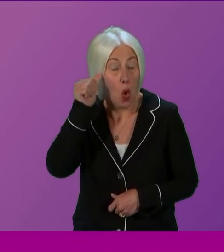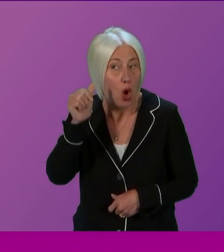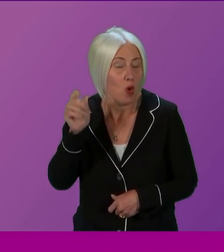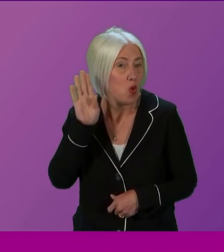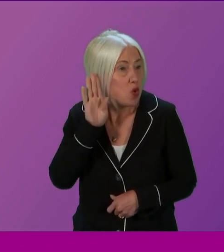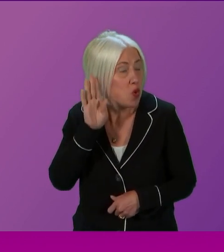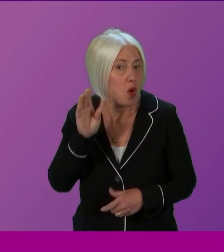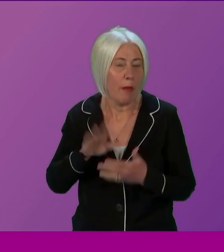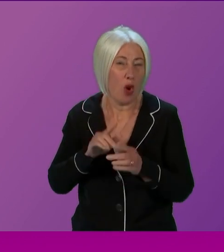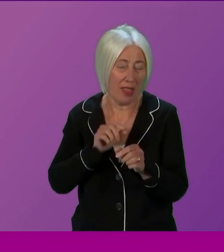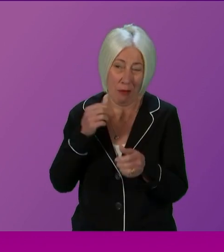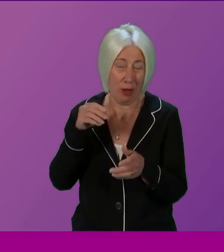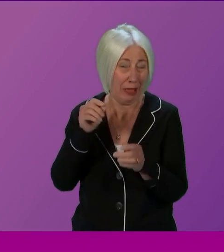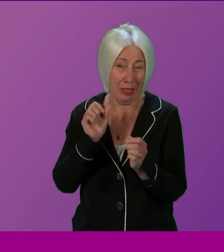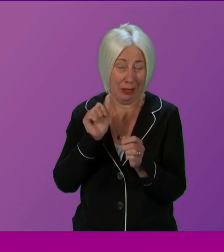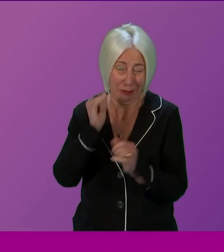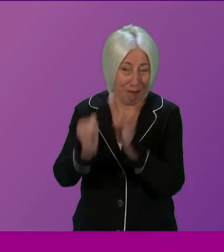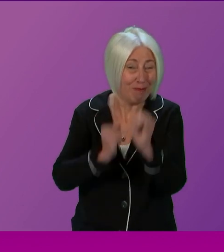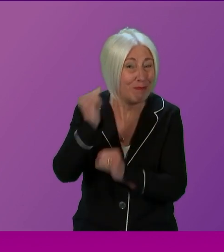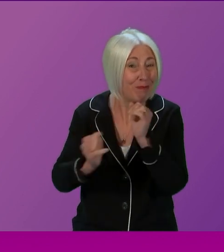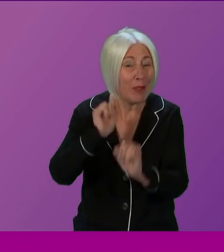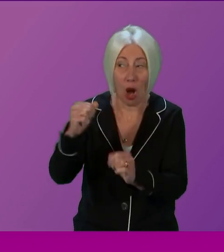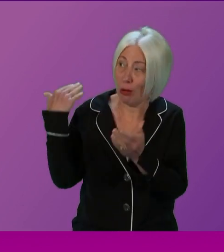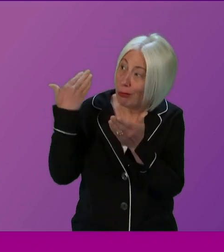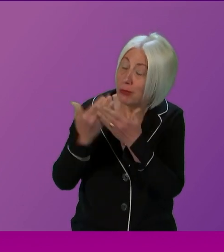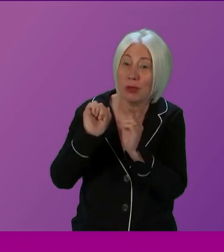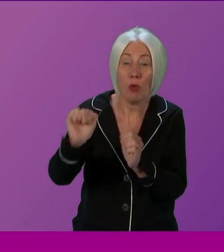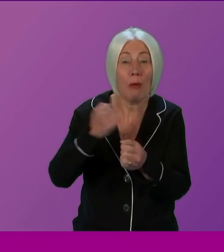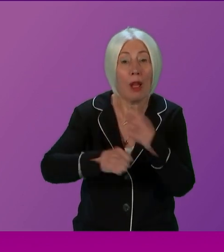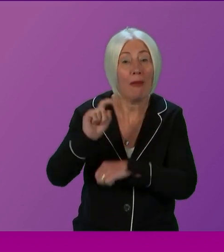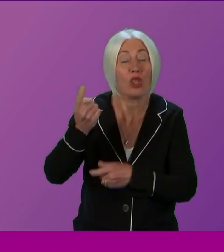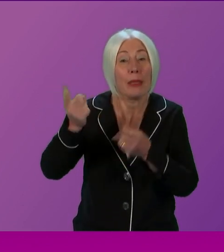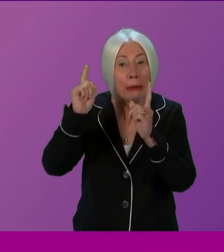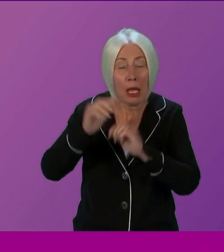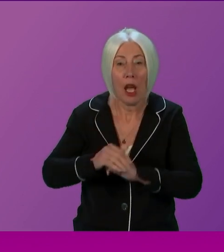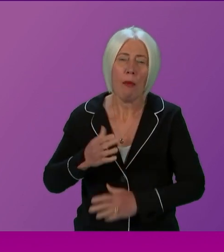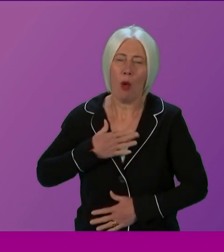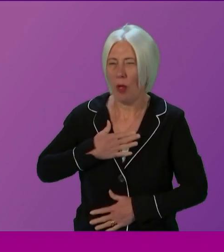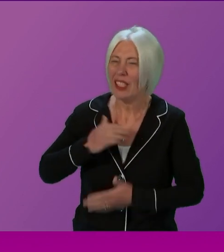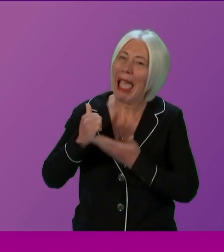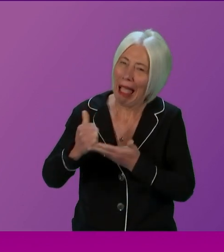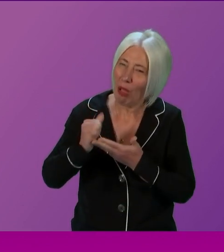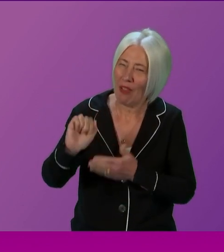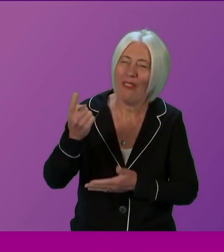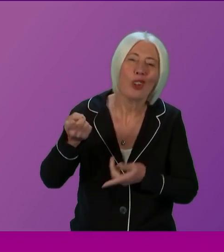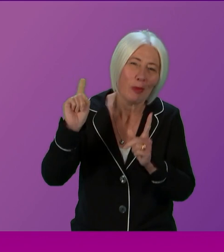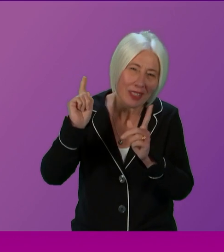in government. I like to be helpful to the First Minister, so let me recap some of what was said.